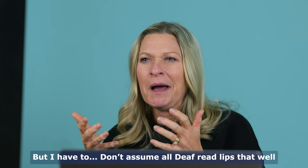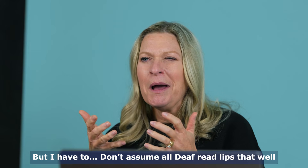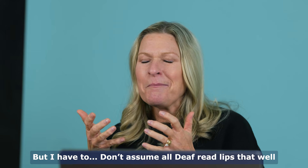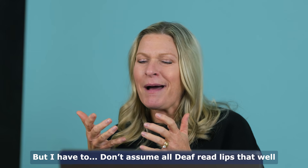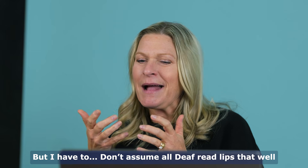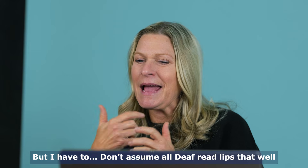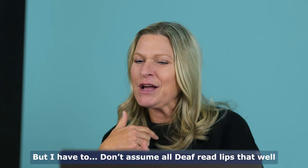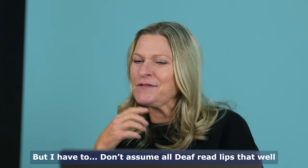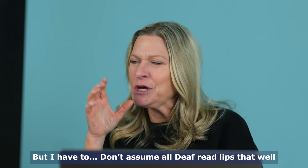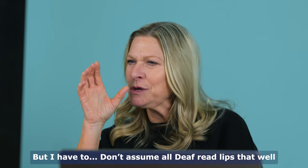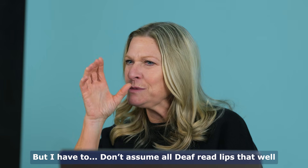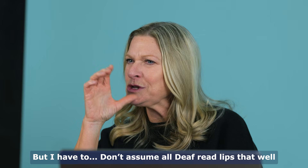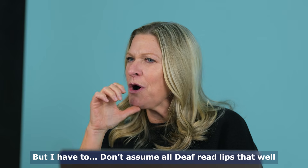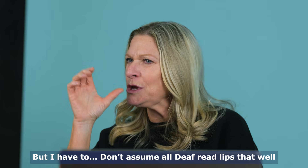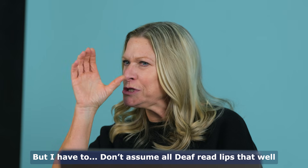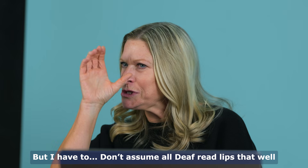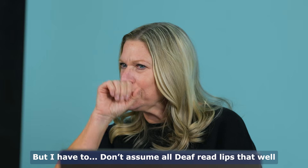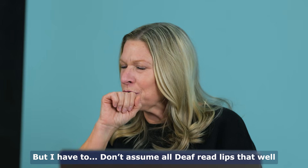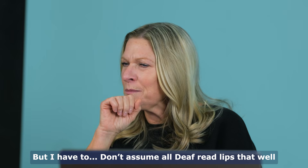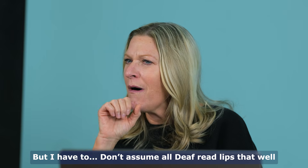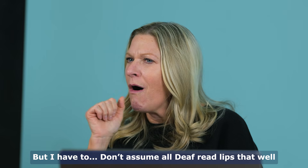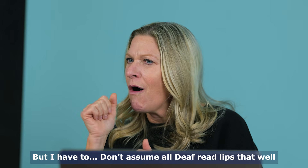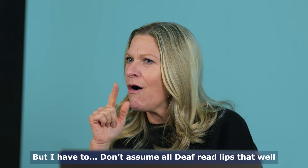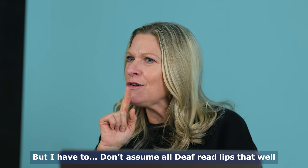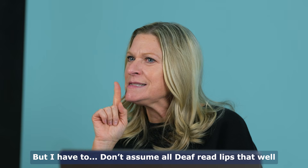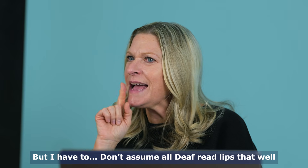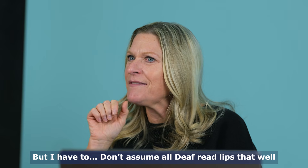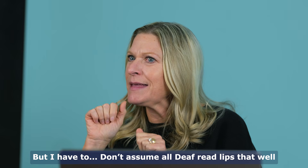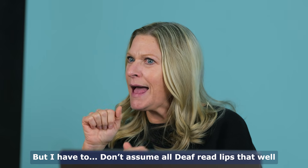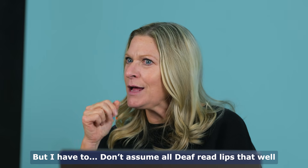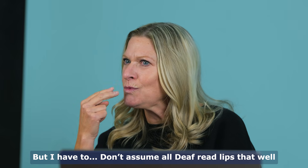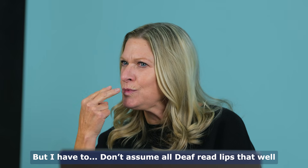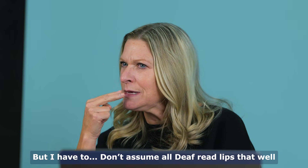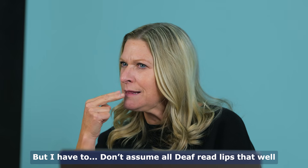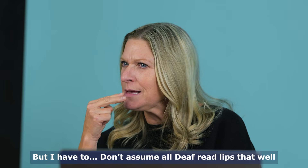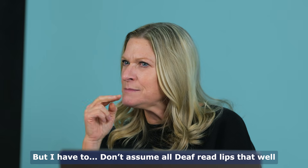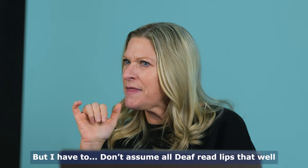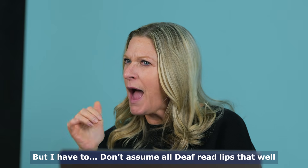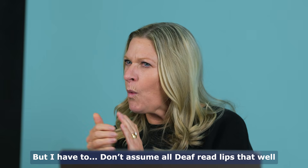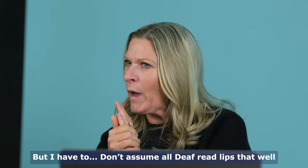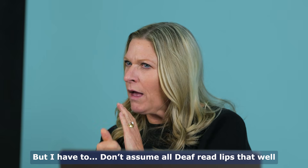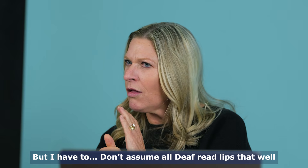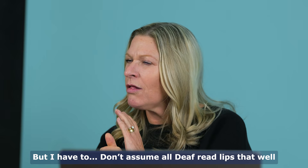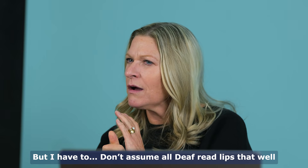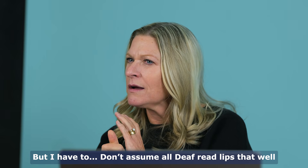But I have to... Don’t assume all Deaf read lips that well